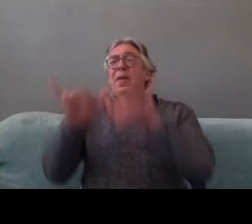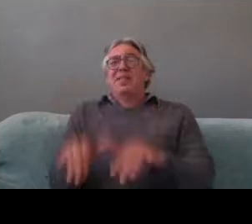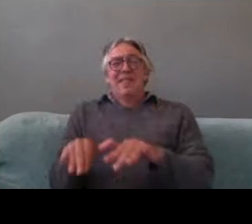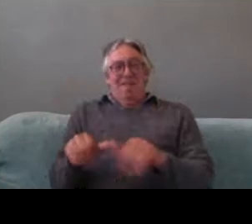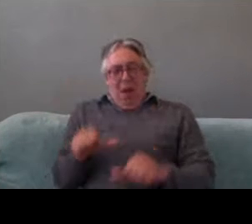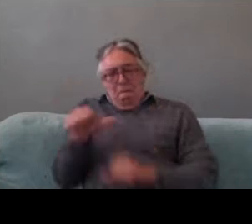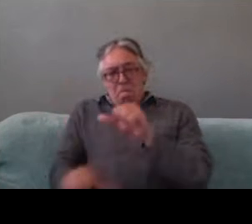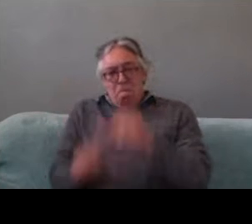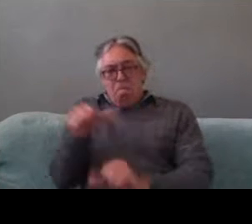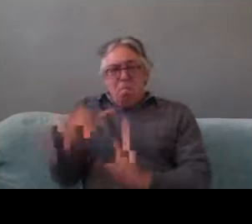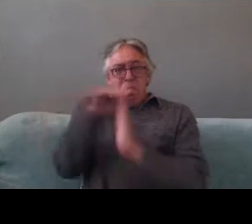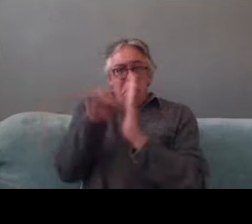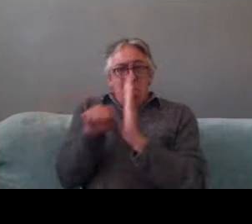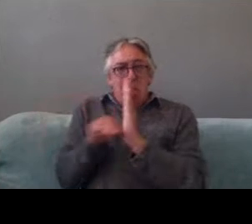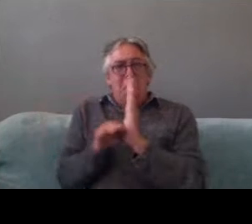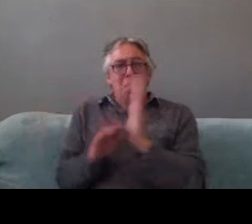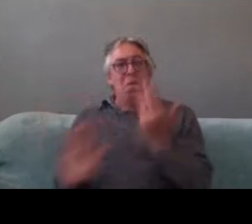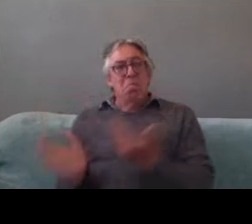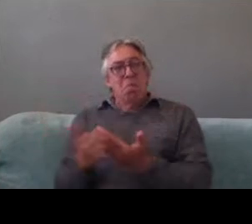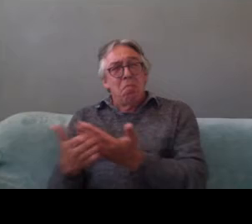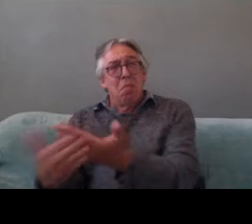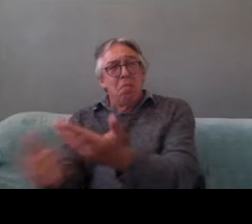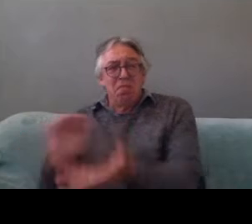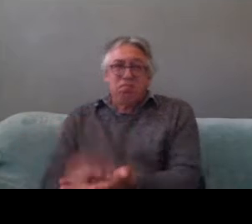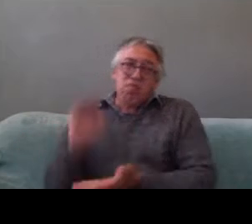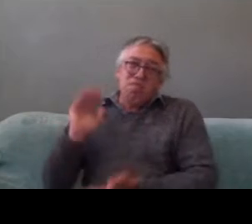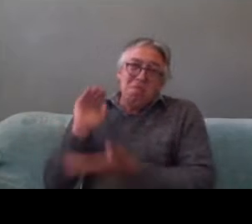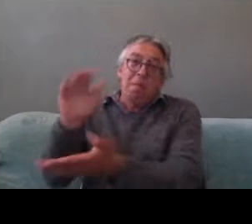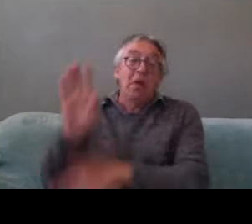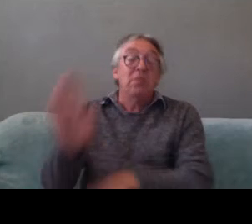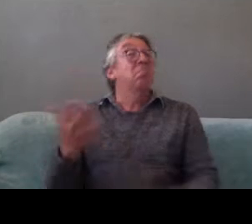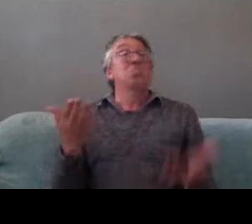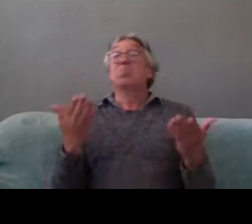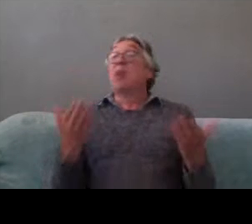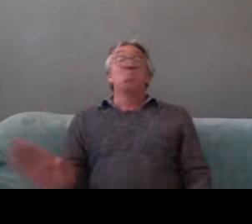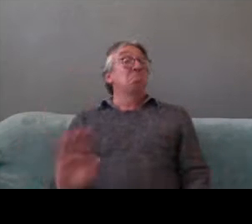If you see, Member States can modify the programmes immediately.